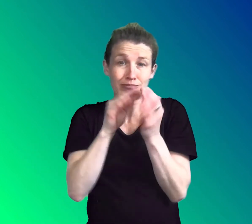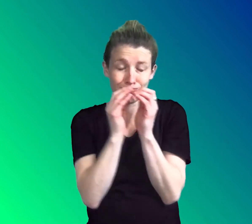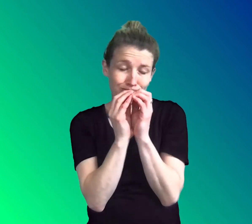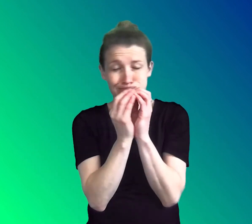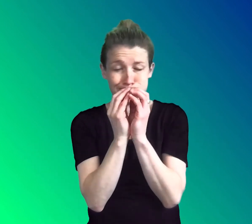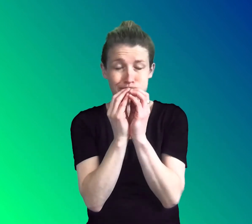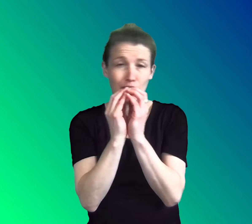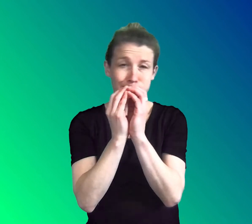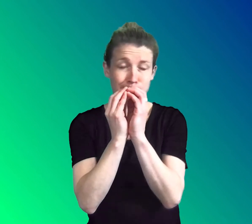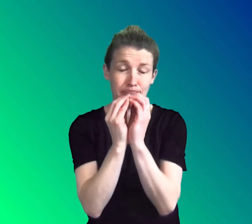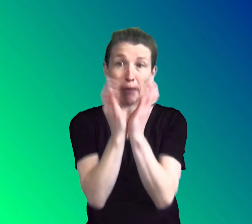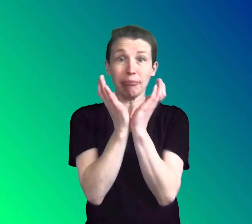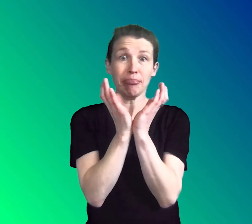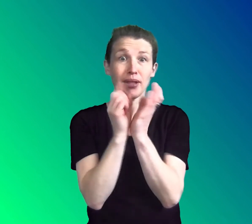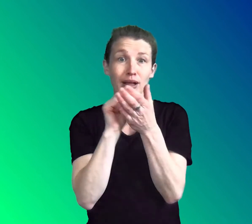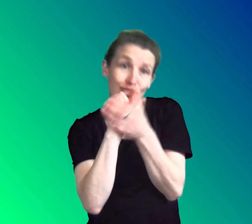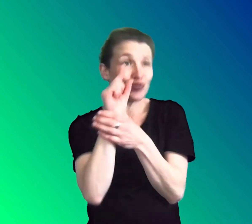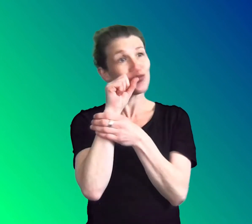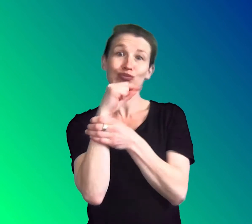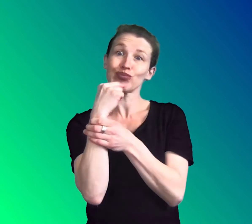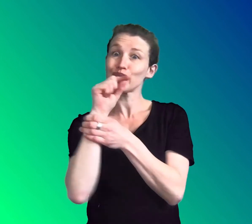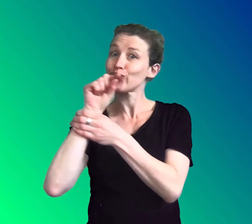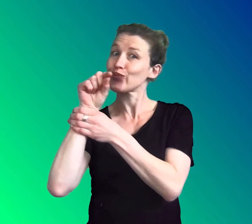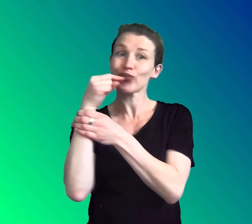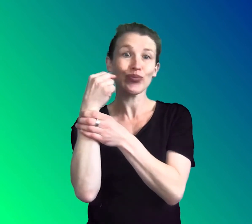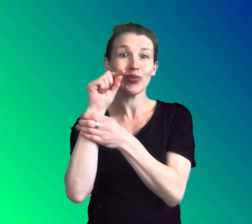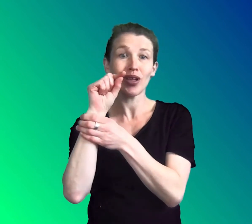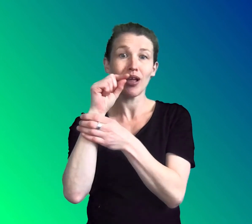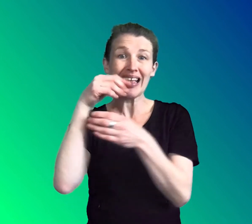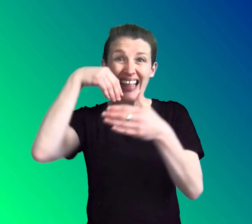a Takahe chick hatched in the South Island.